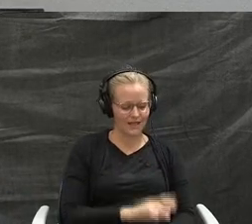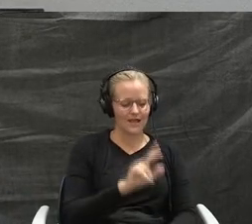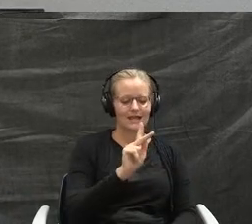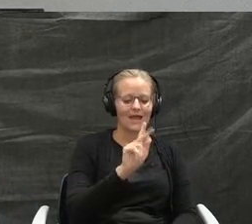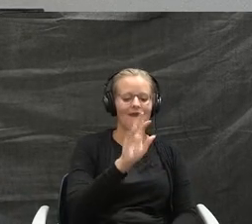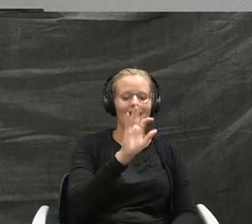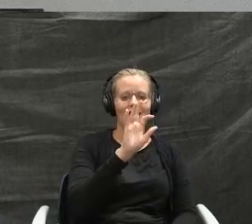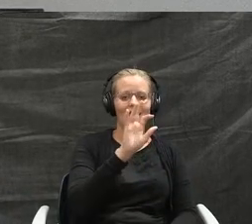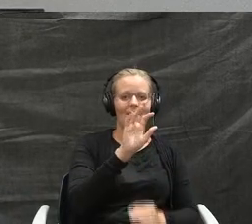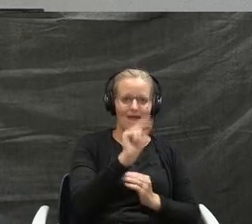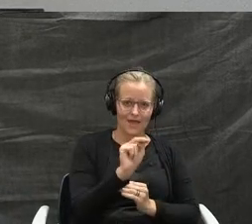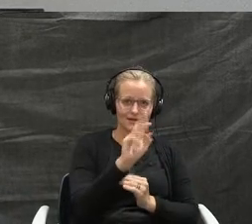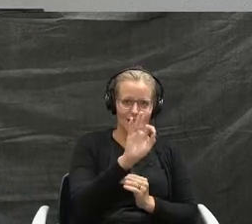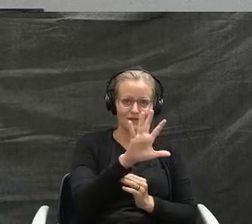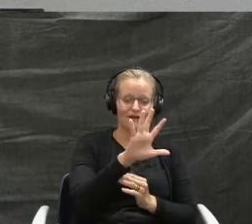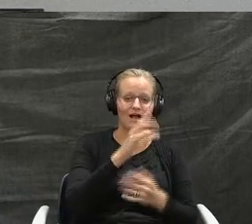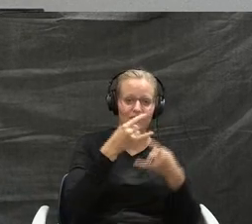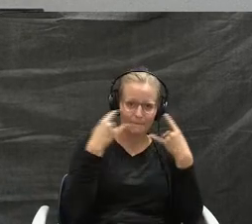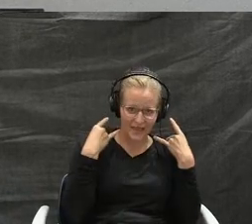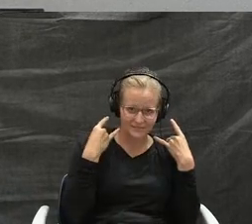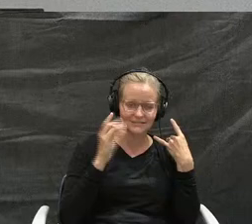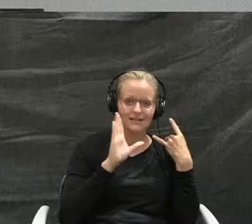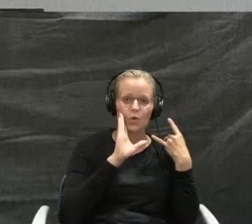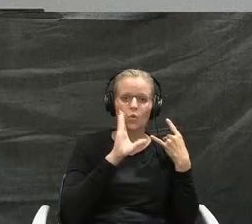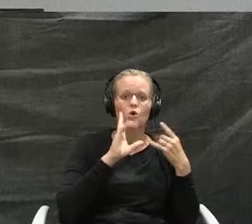getting his first class. If they want to wear that.